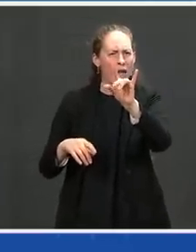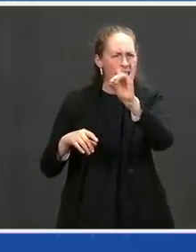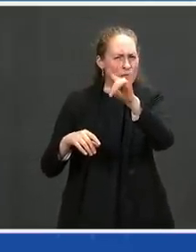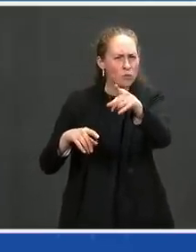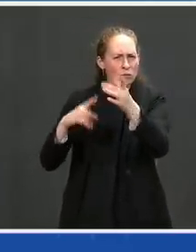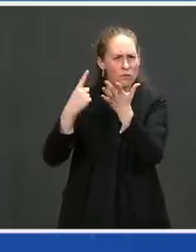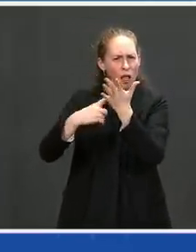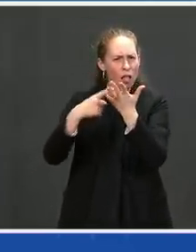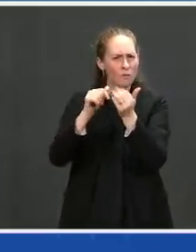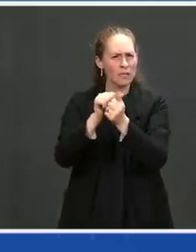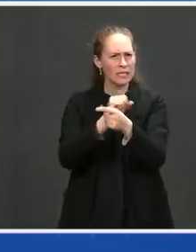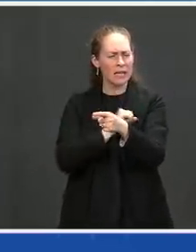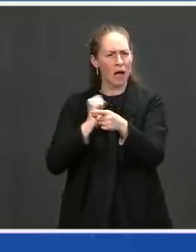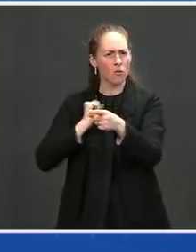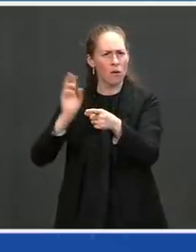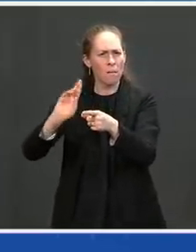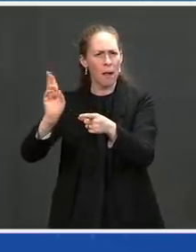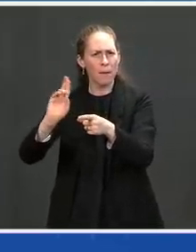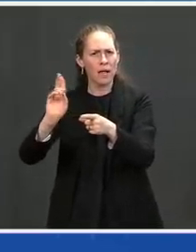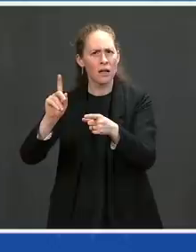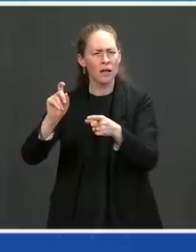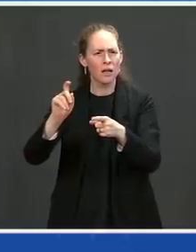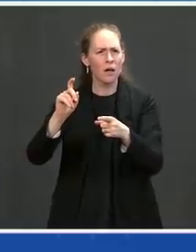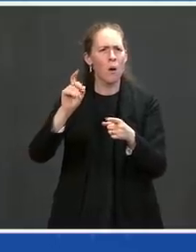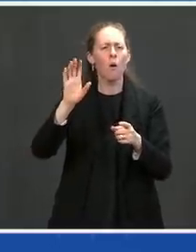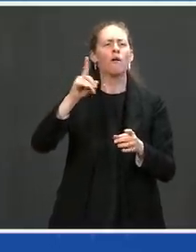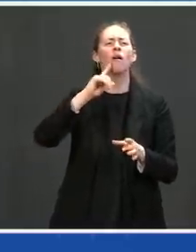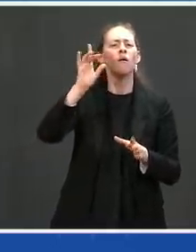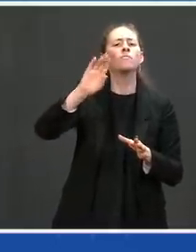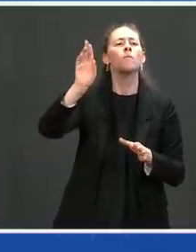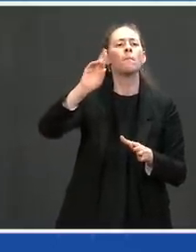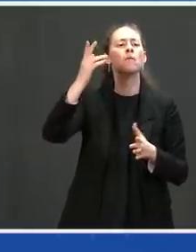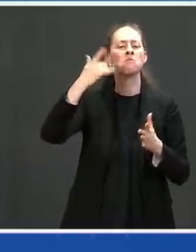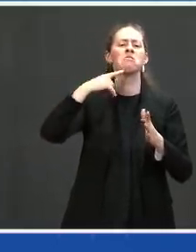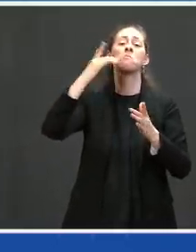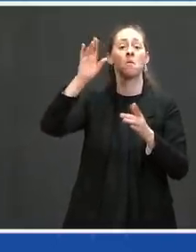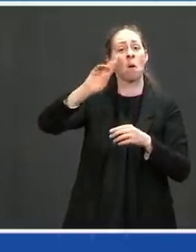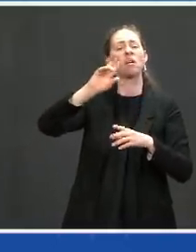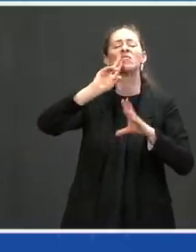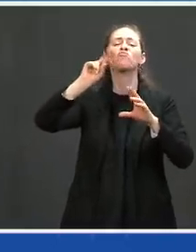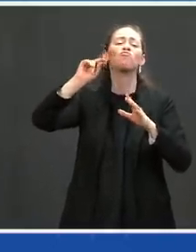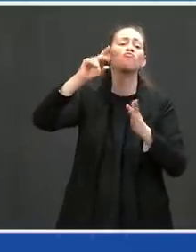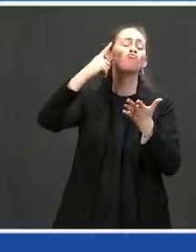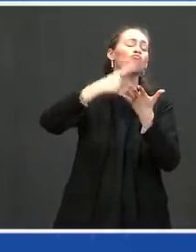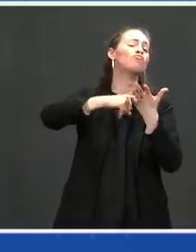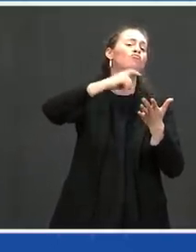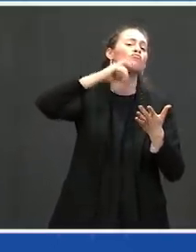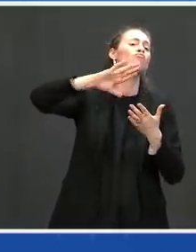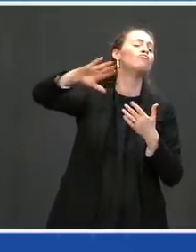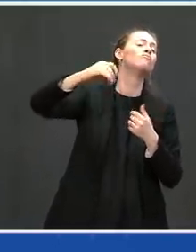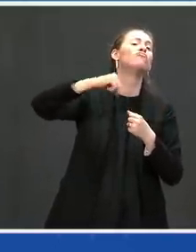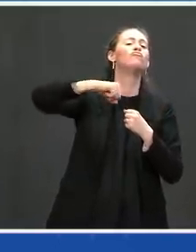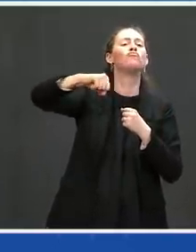with not considering the immigration legislation that was passed in the House until the situation at the border has been resolved?